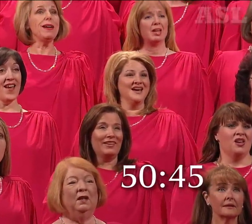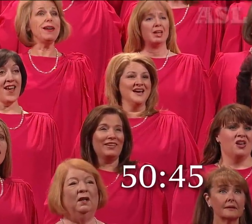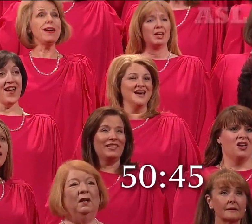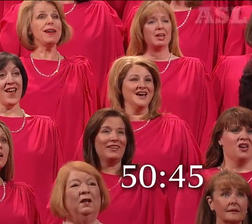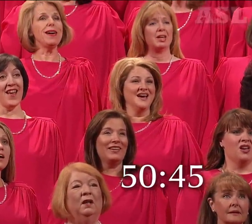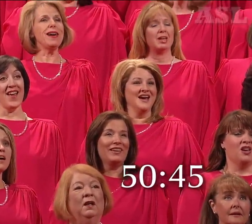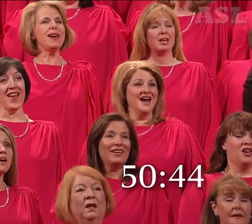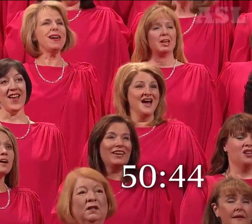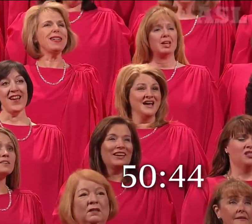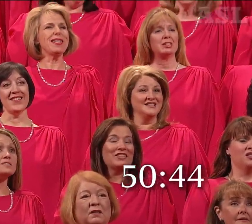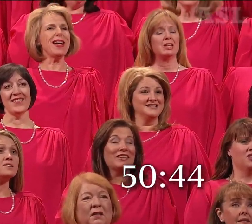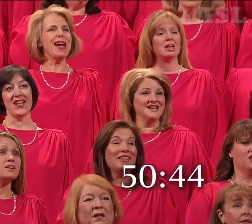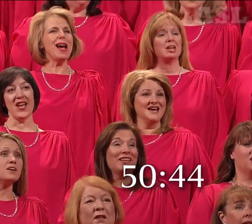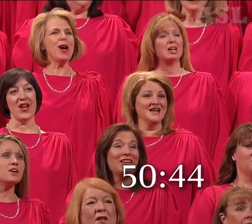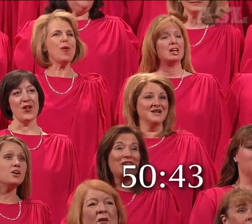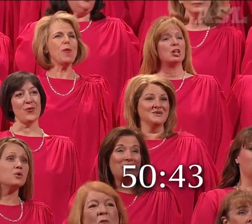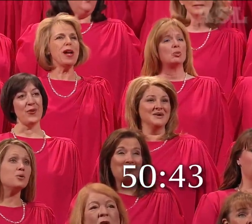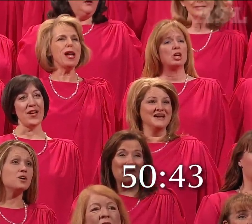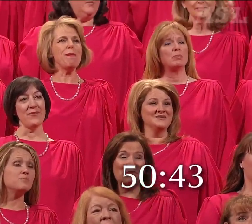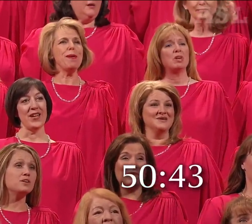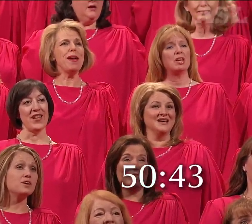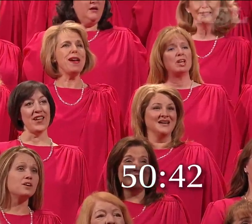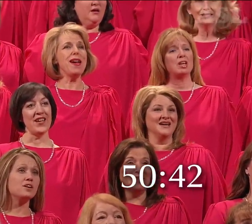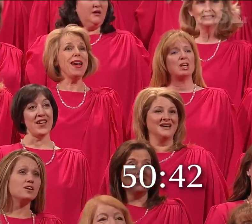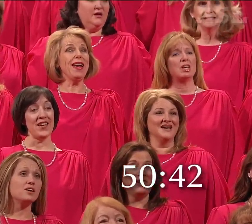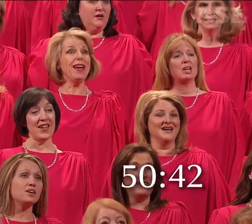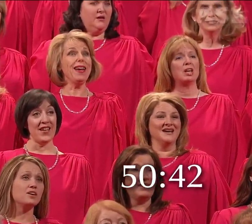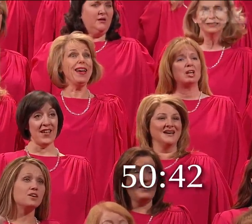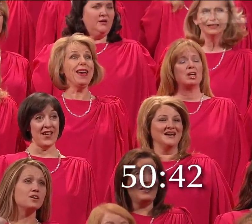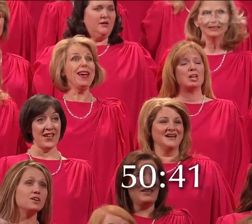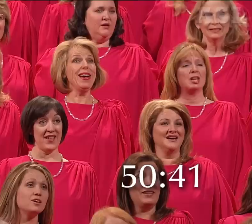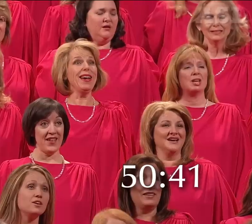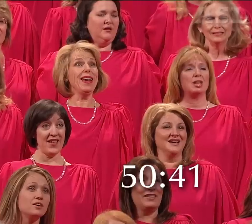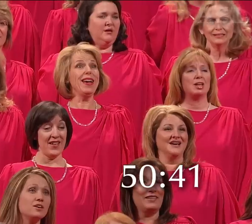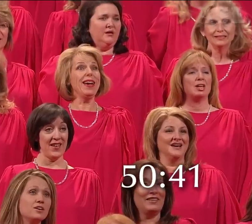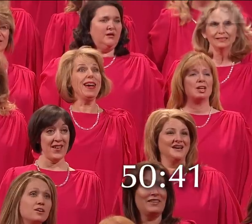THIS IS THE ENGLISH